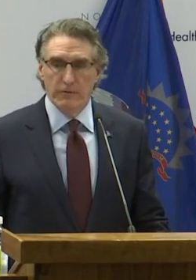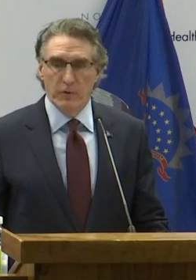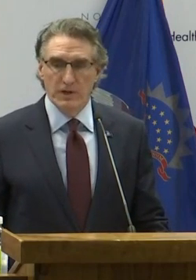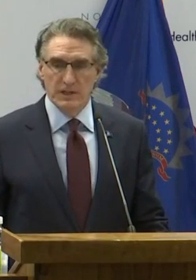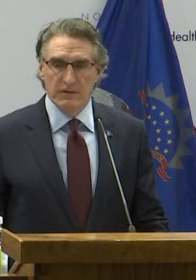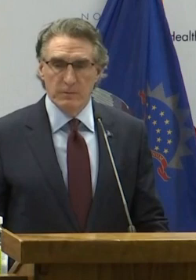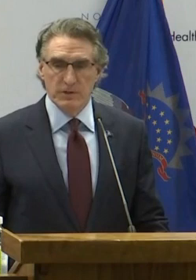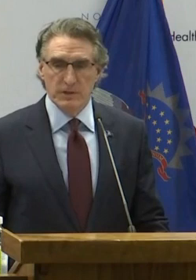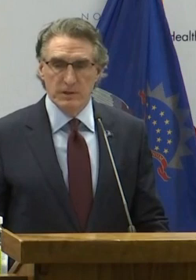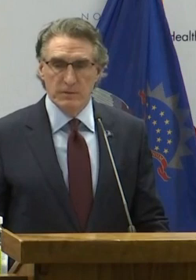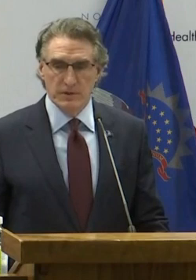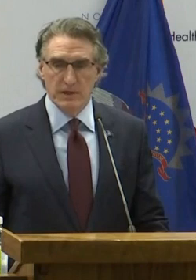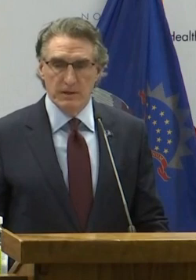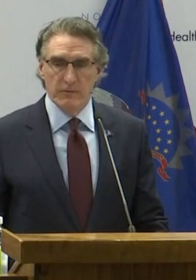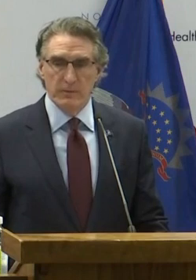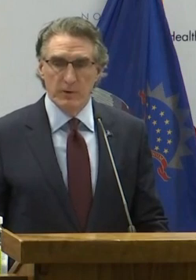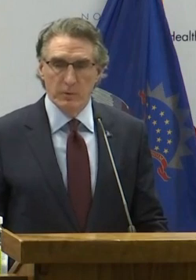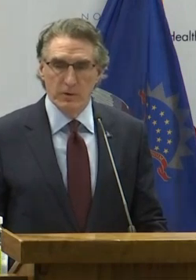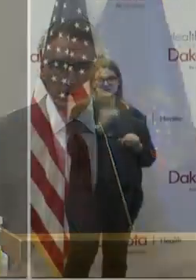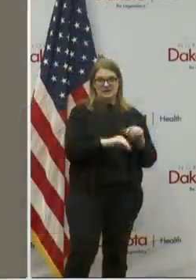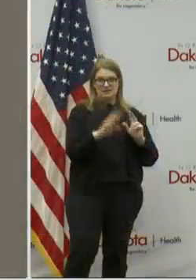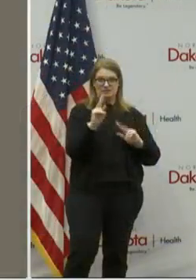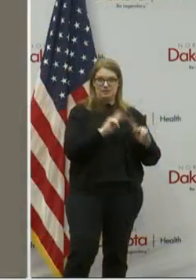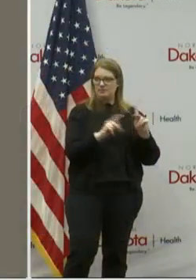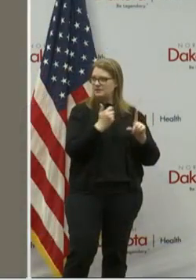AND TAKE A LOOK AT THE QUICK